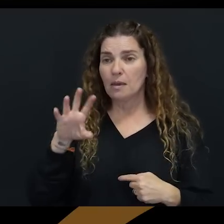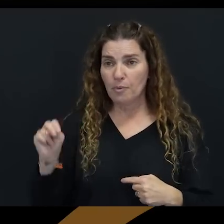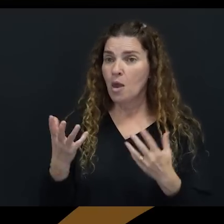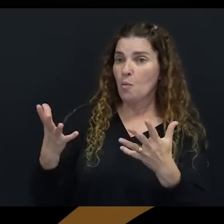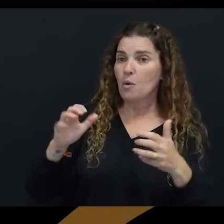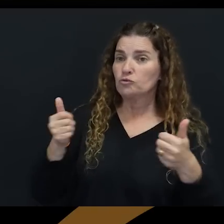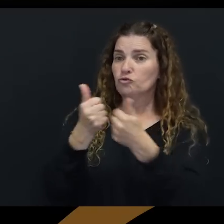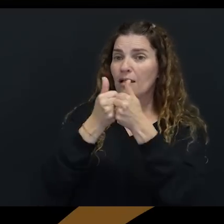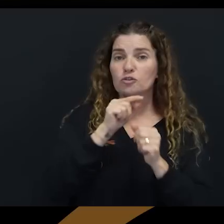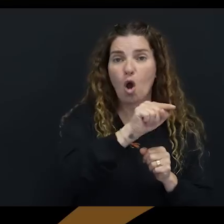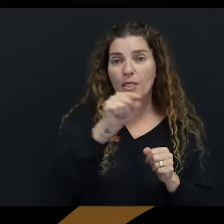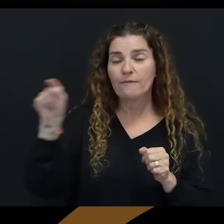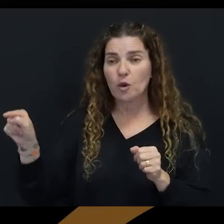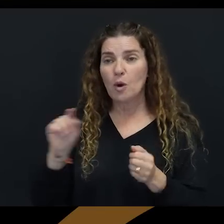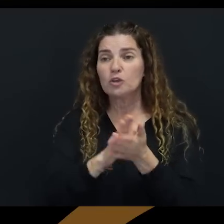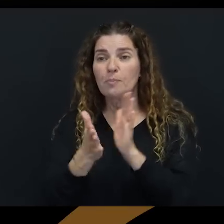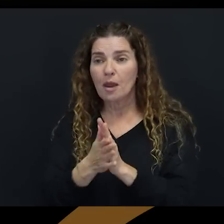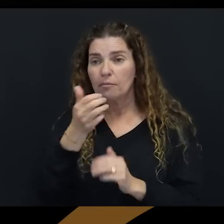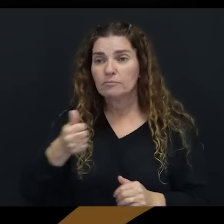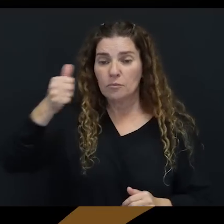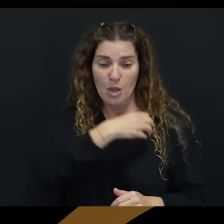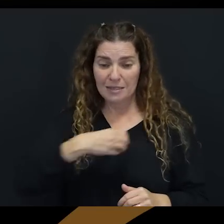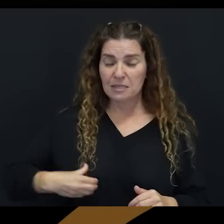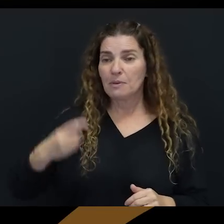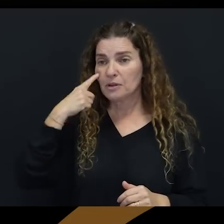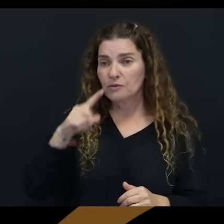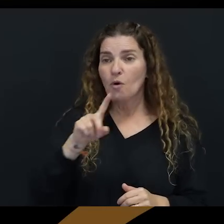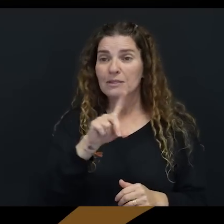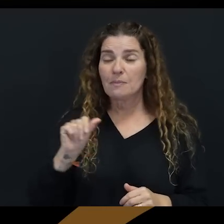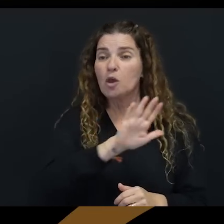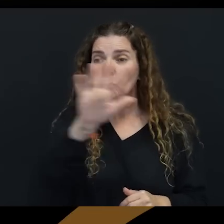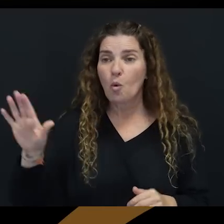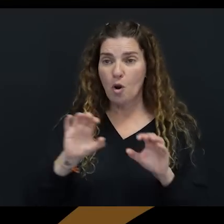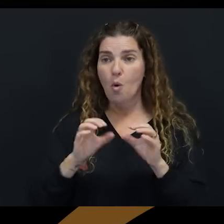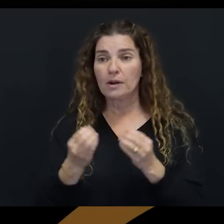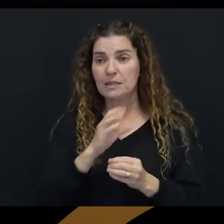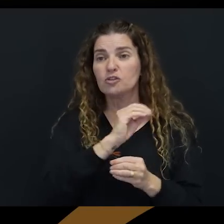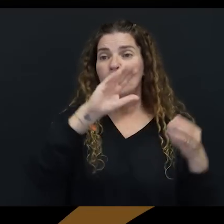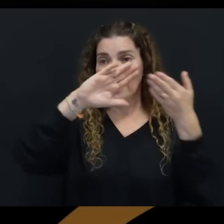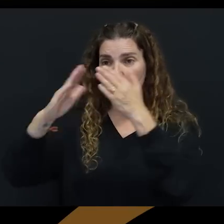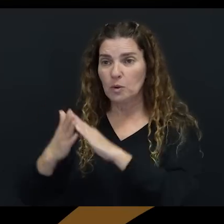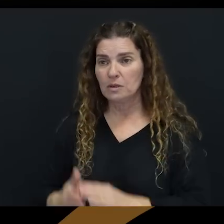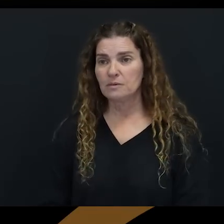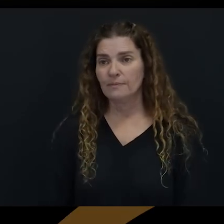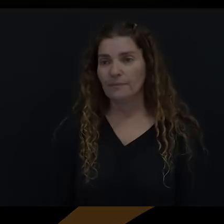would like to challenge each and every one of you to become ambassadors of accessibility at your organizations and communities.